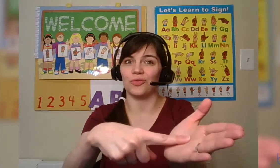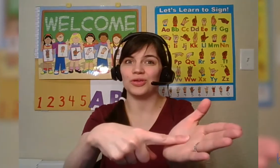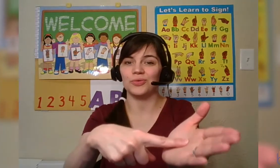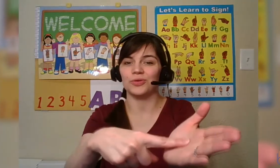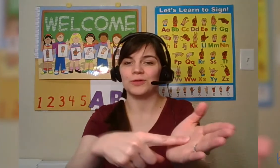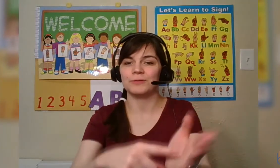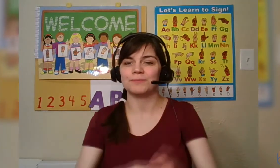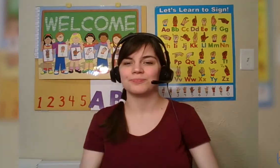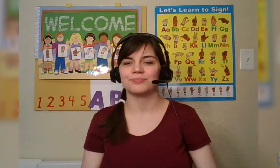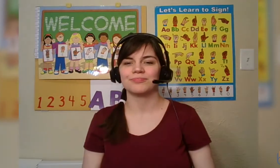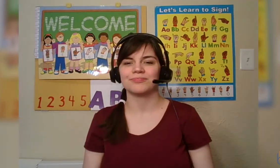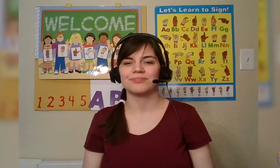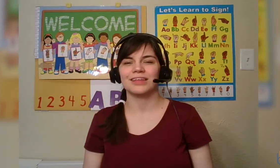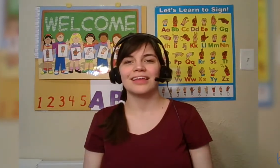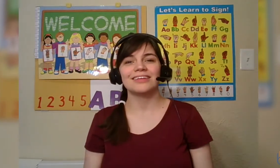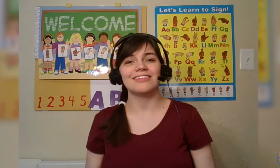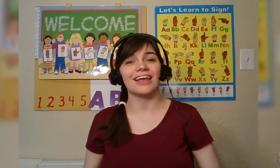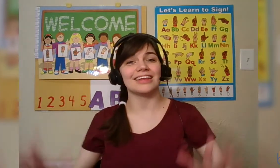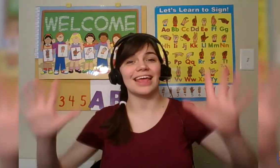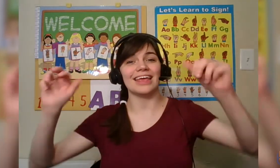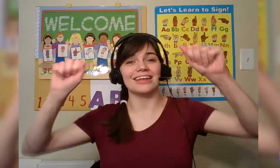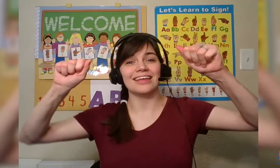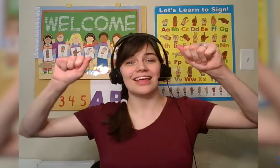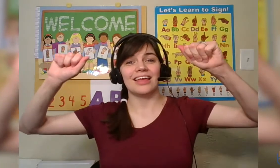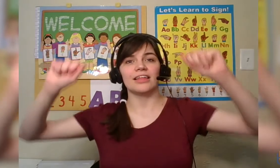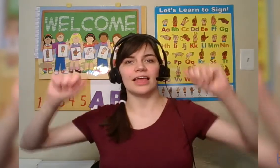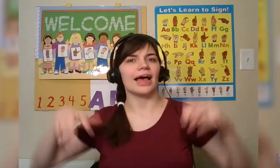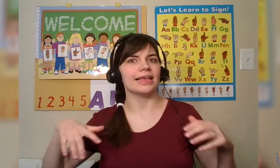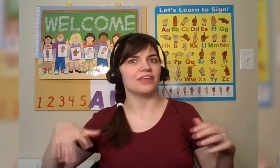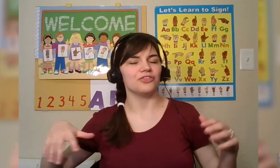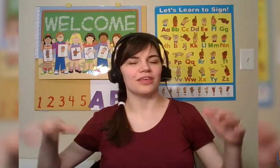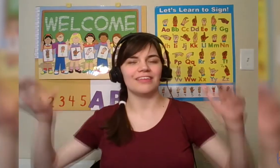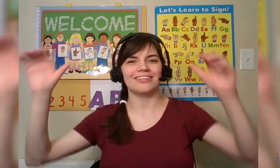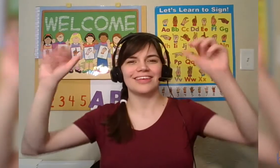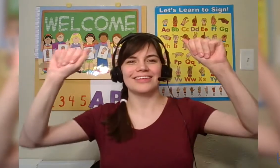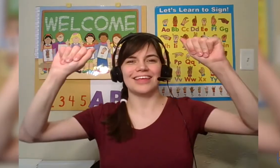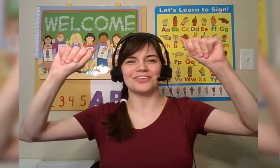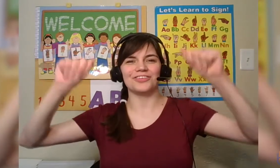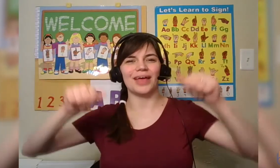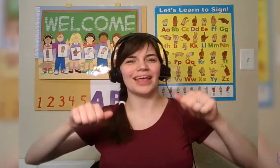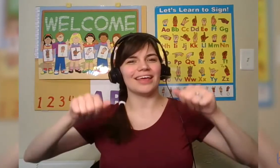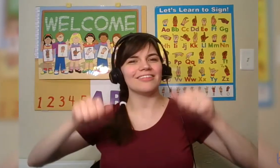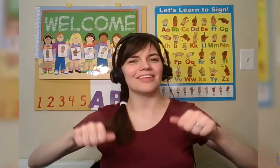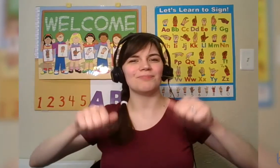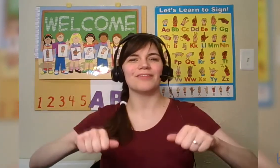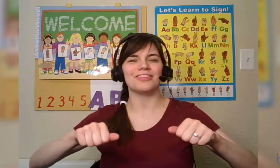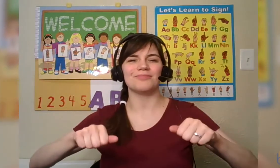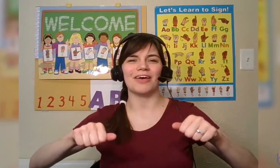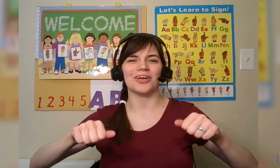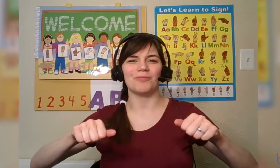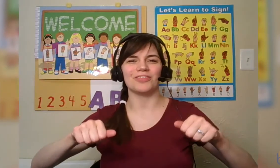To sign, "can," like, "I can do this," take A-hands and bounce them down a couple times.